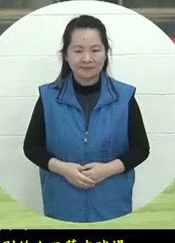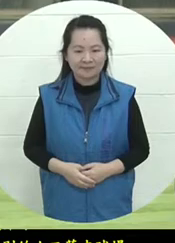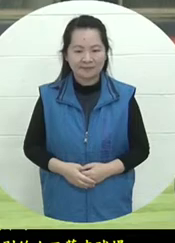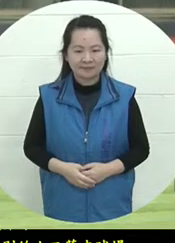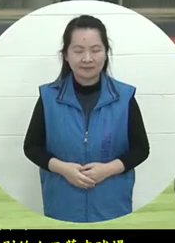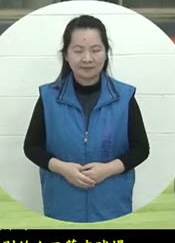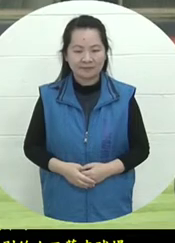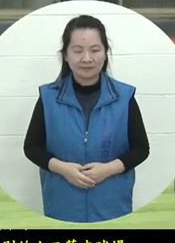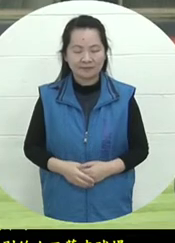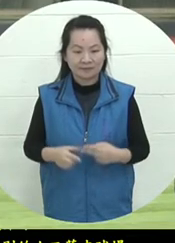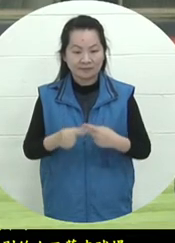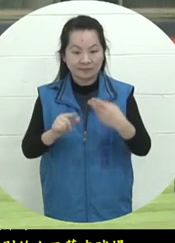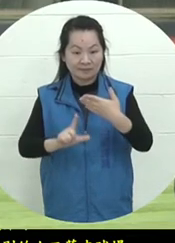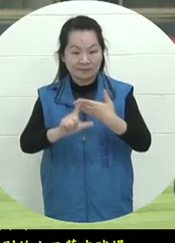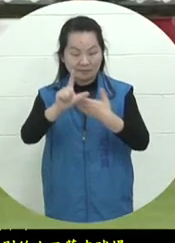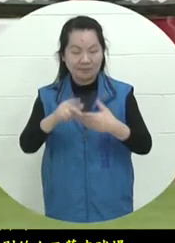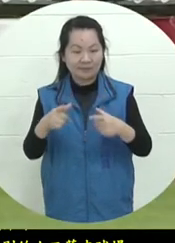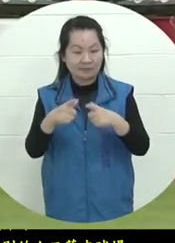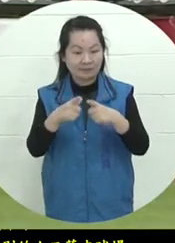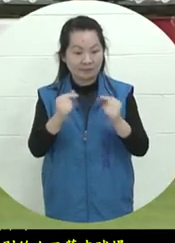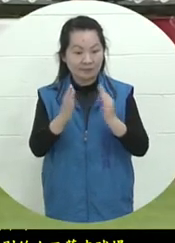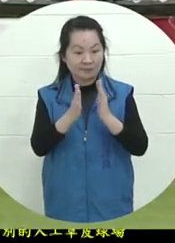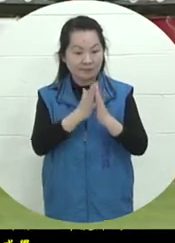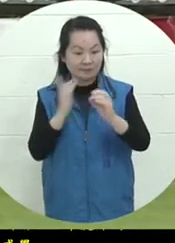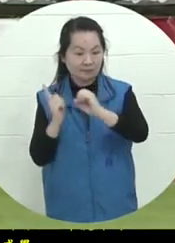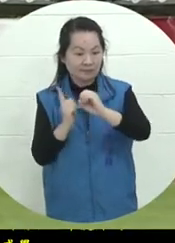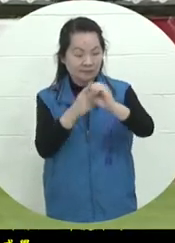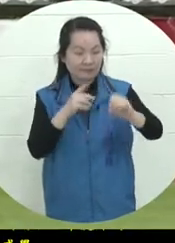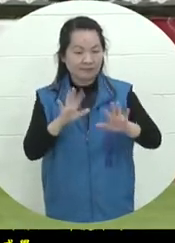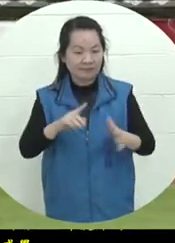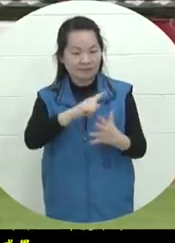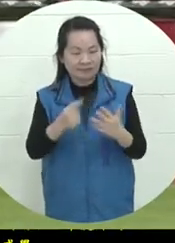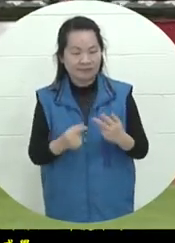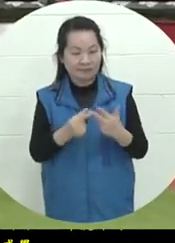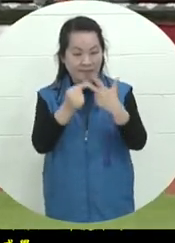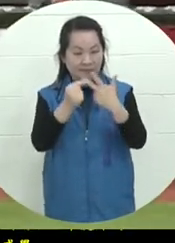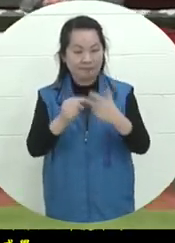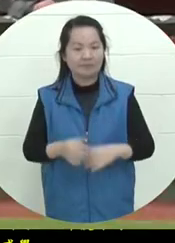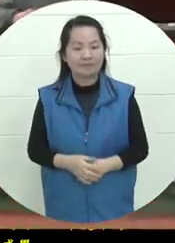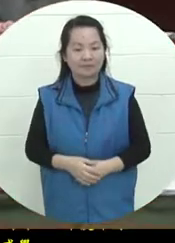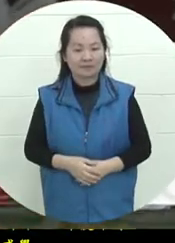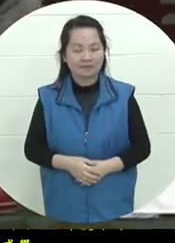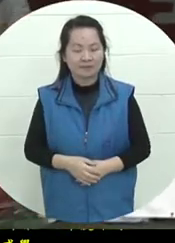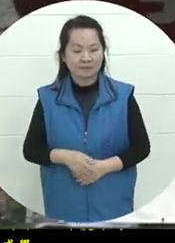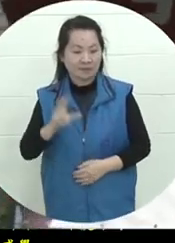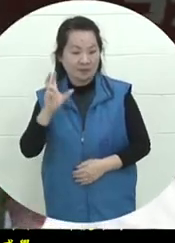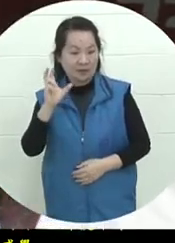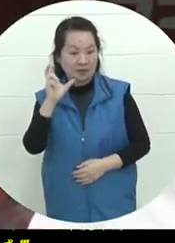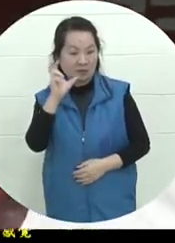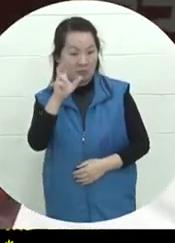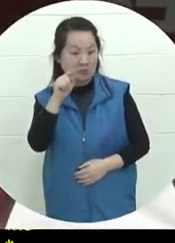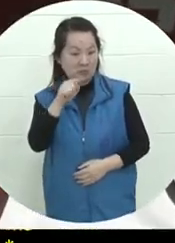. In the first half, the Japanese team's offense turned to the seventh pitcher Anderson to see the pitcher.